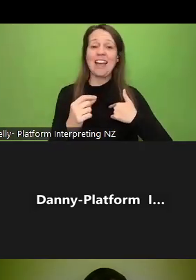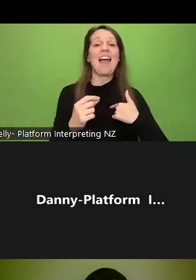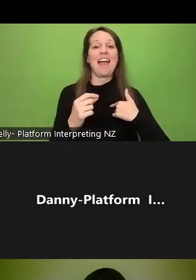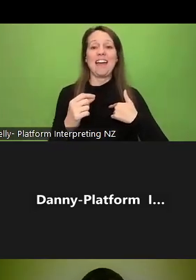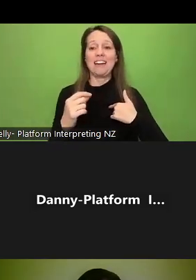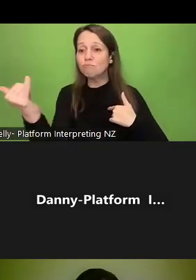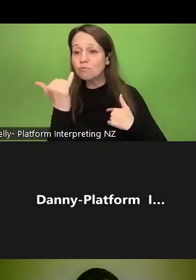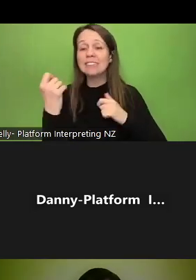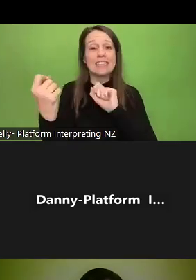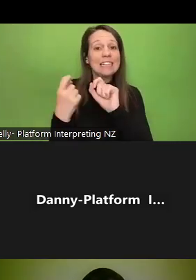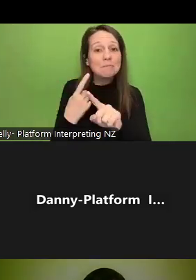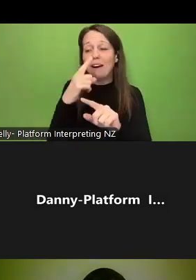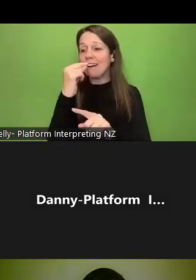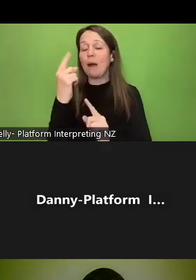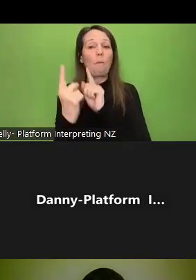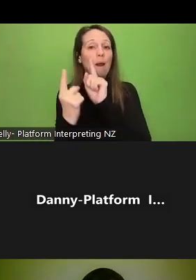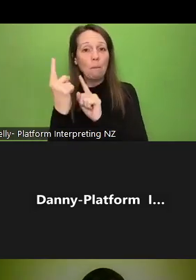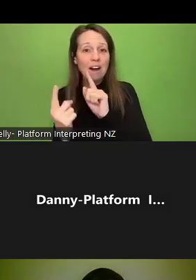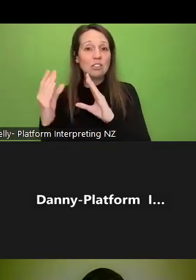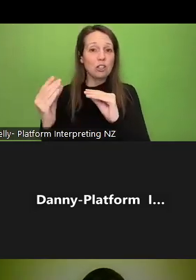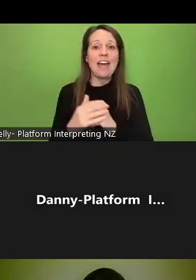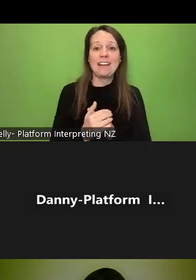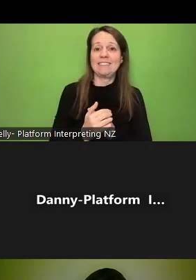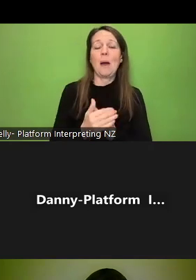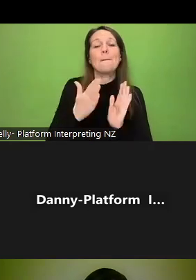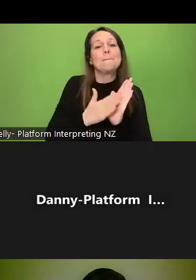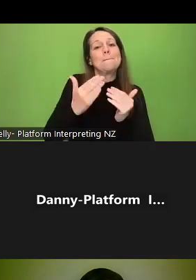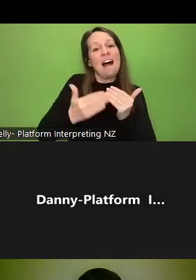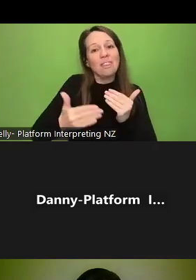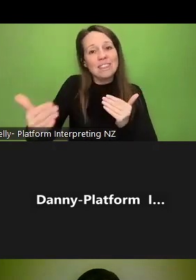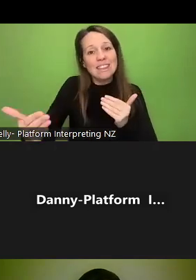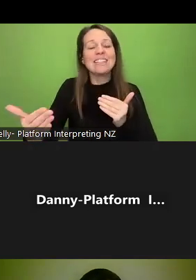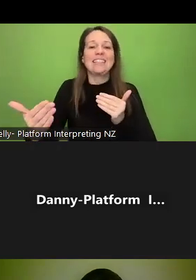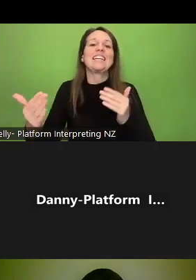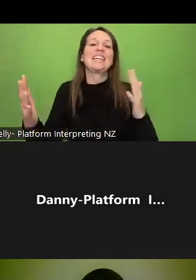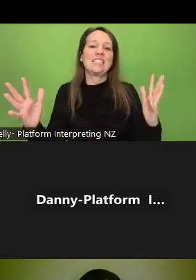I've got monthly meet-up sessions discussing accessibility, we do in-person regional visits